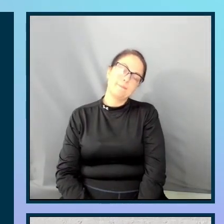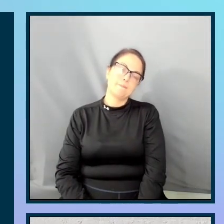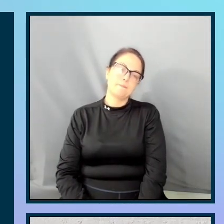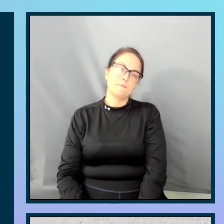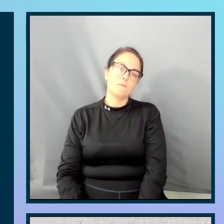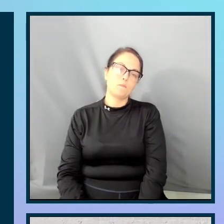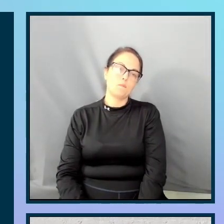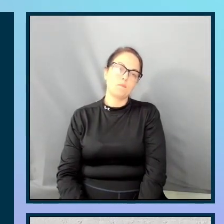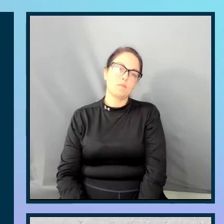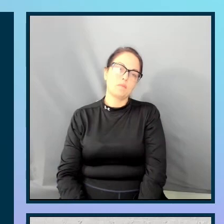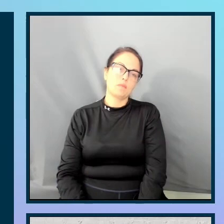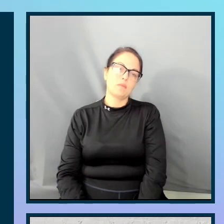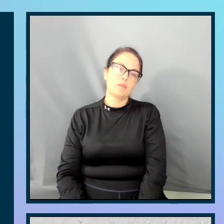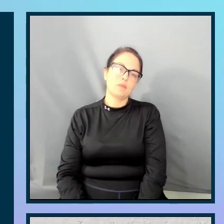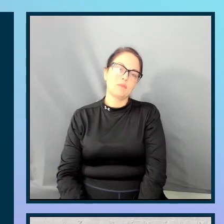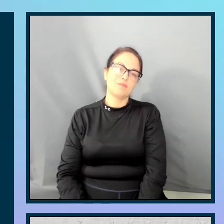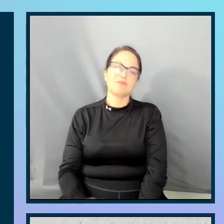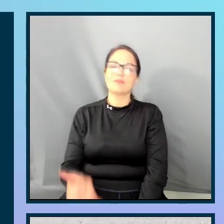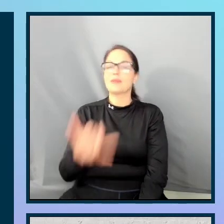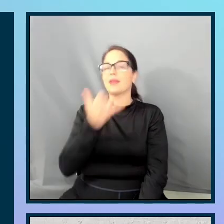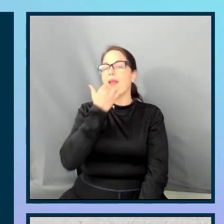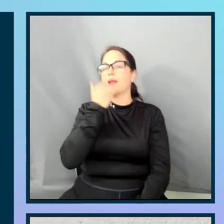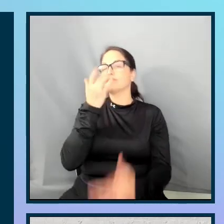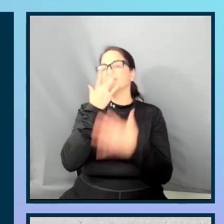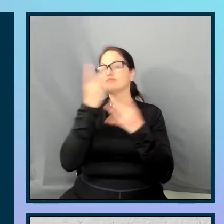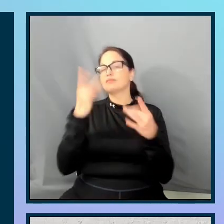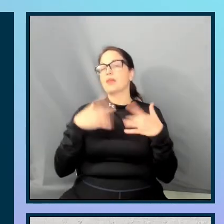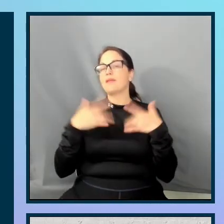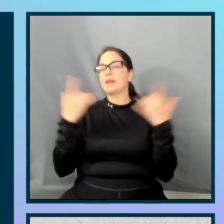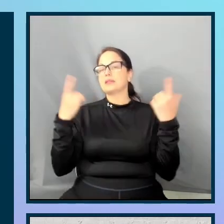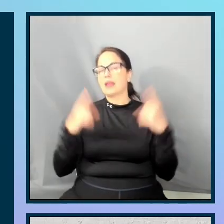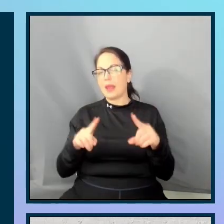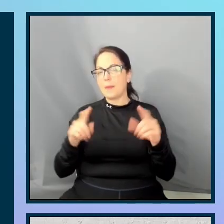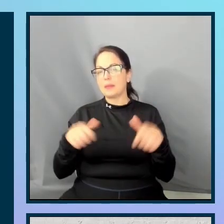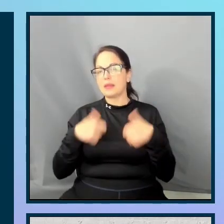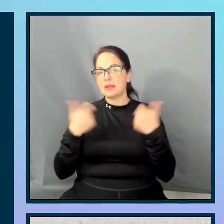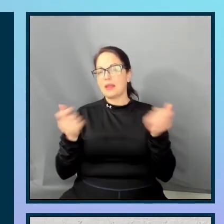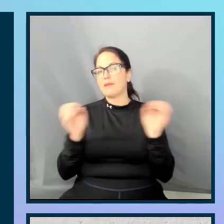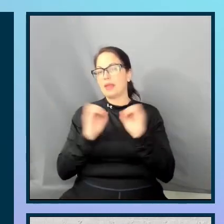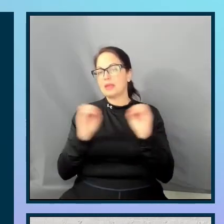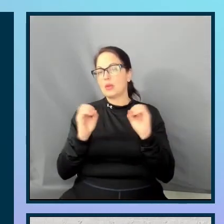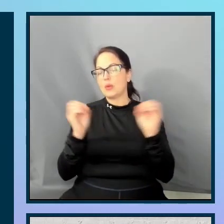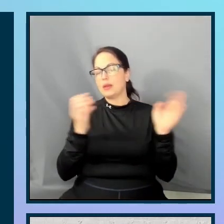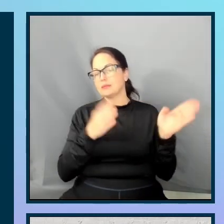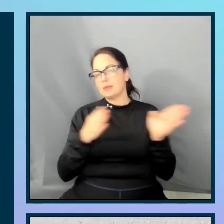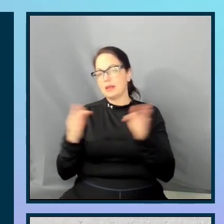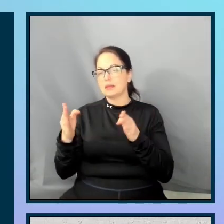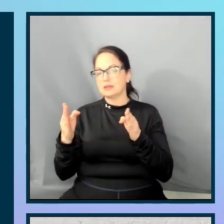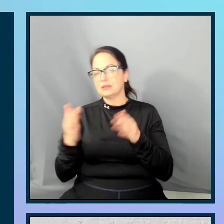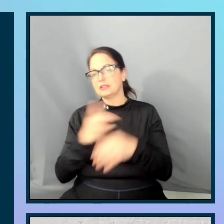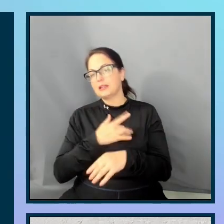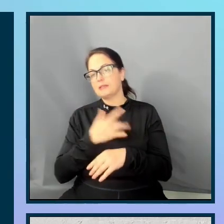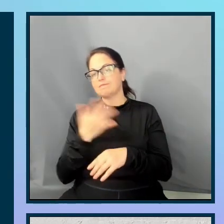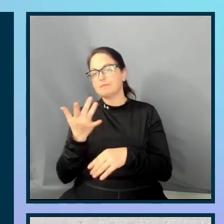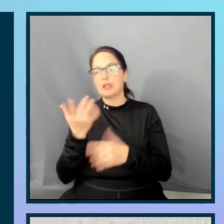If the accidents are funny things, they are events that happen in life that no one else plans for. They tend to be pretty random.